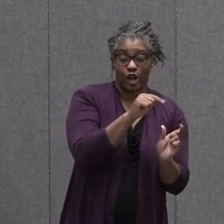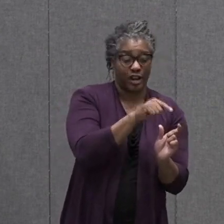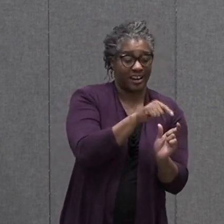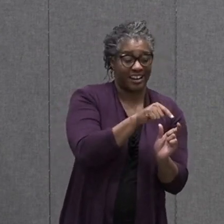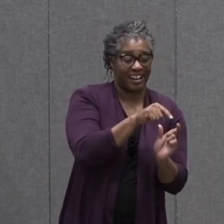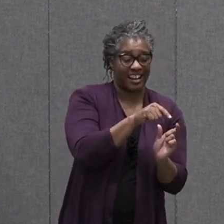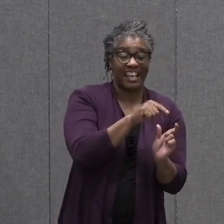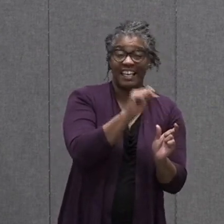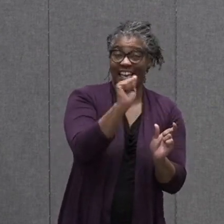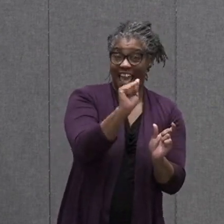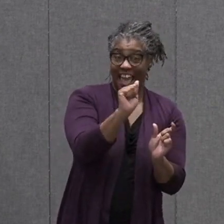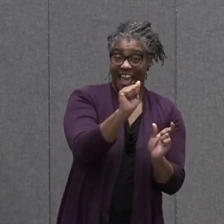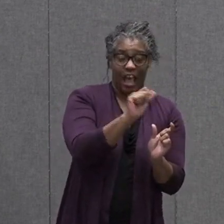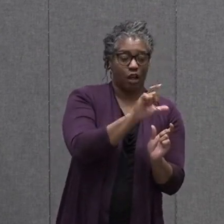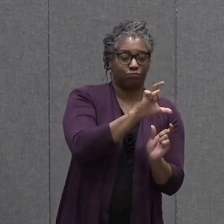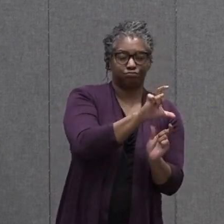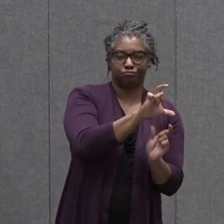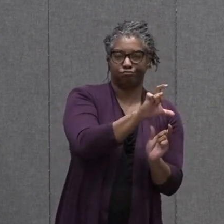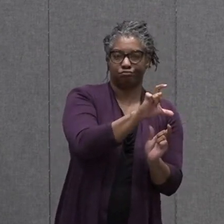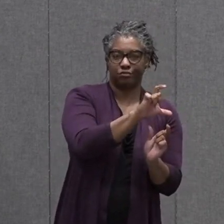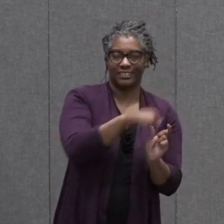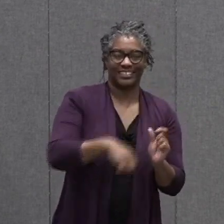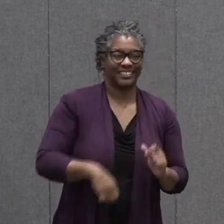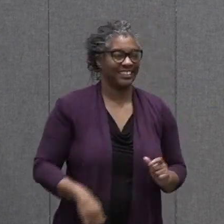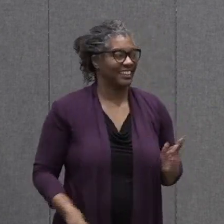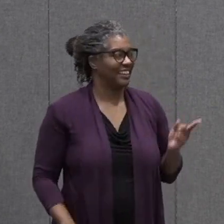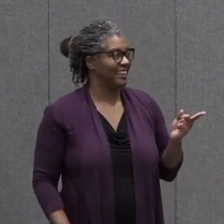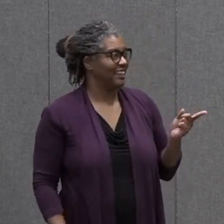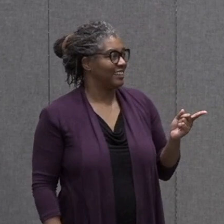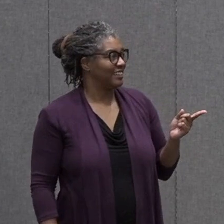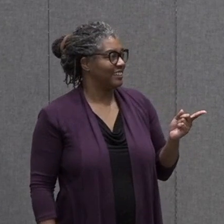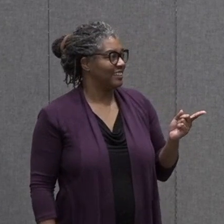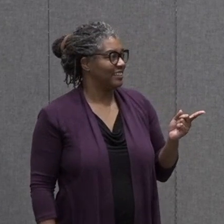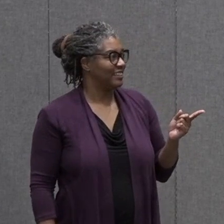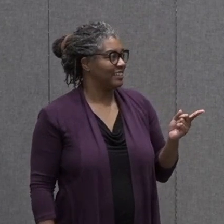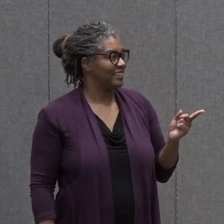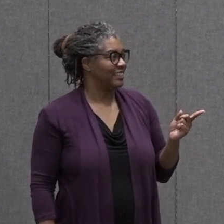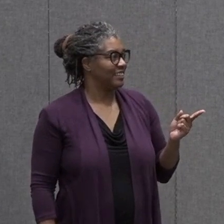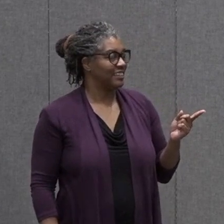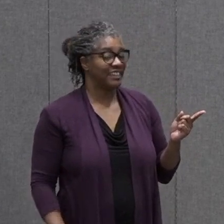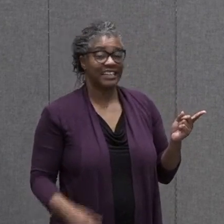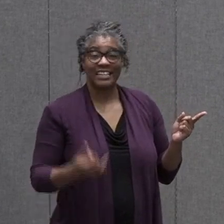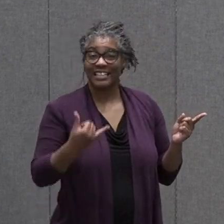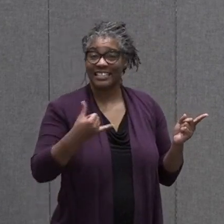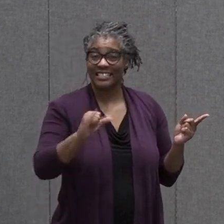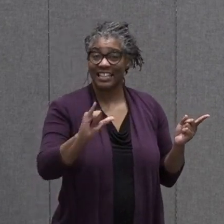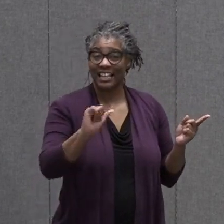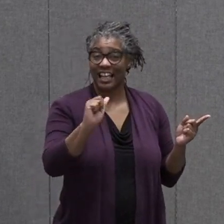but it's still the same letters, A-R-E, are.